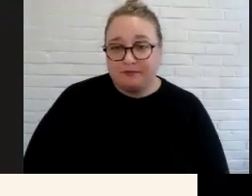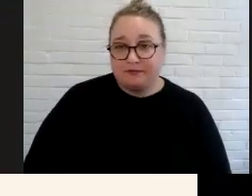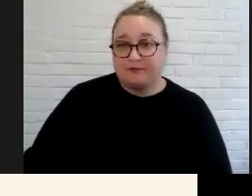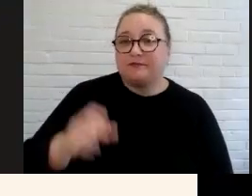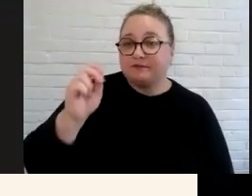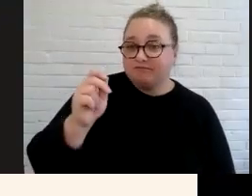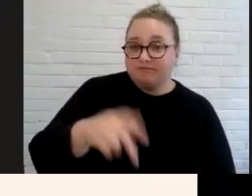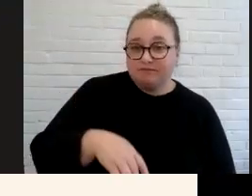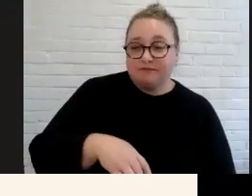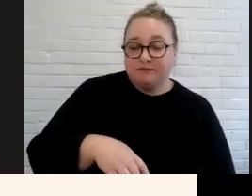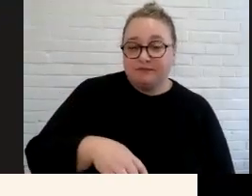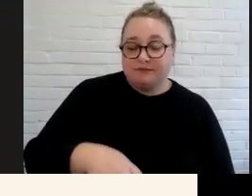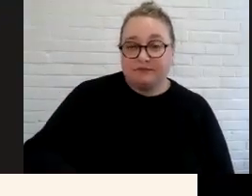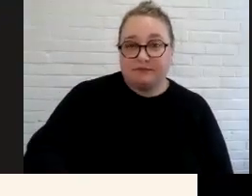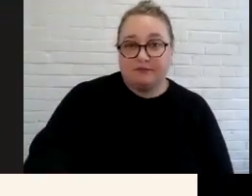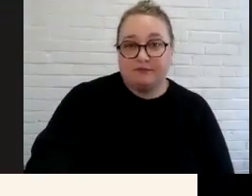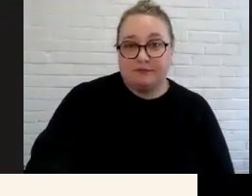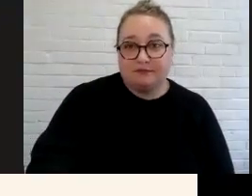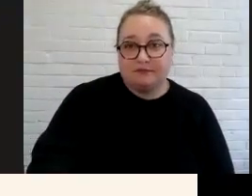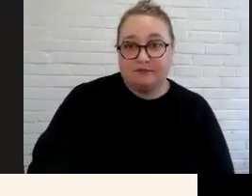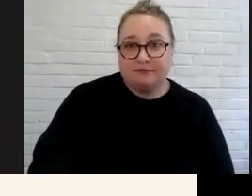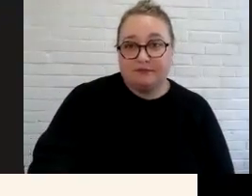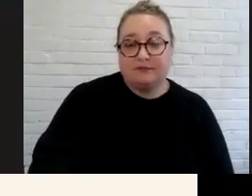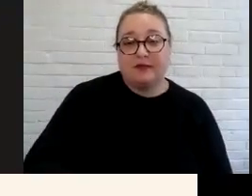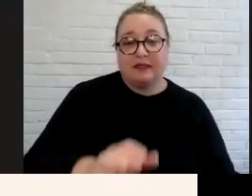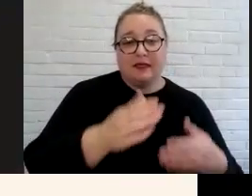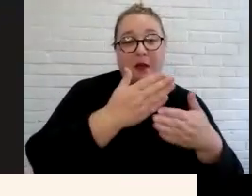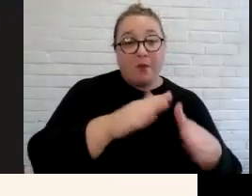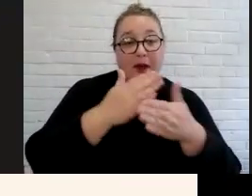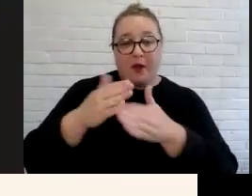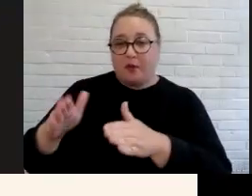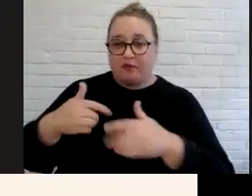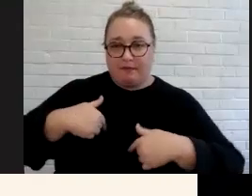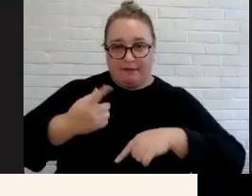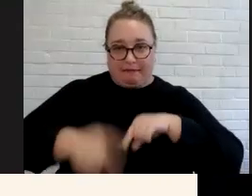I cannot do the breakout rooms. I. Yes, do not have....